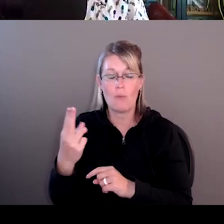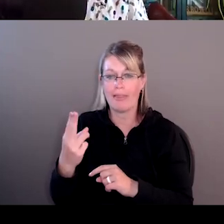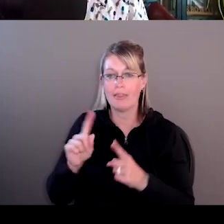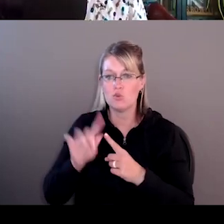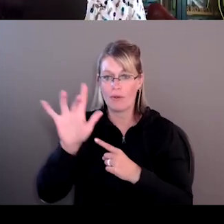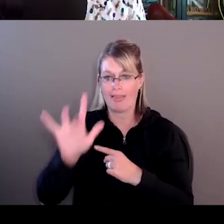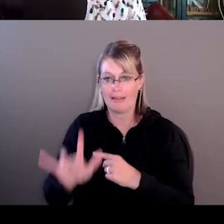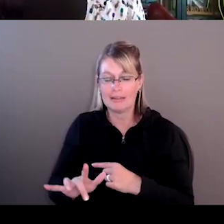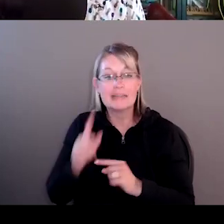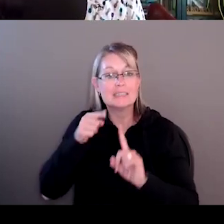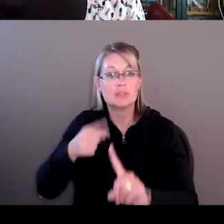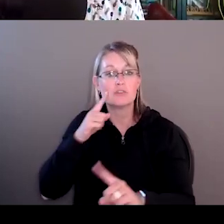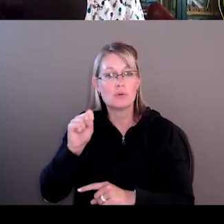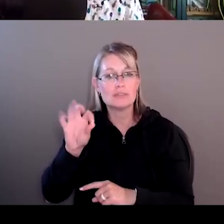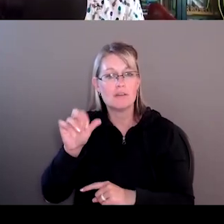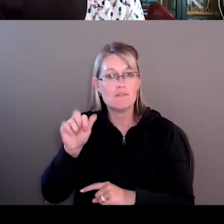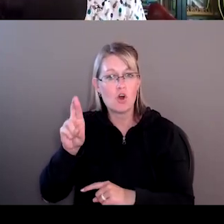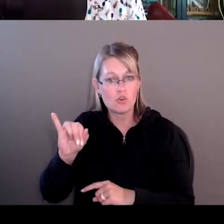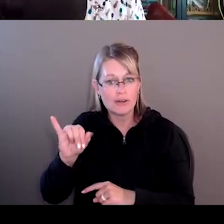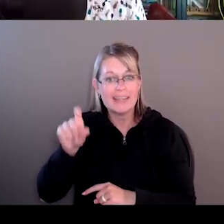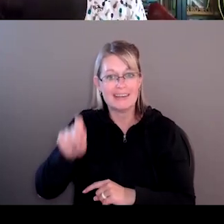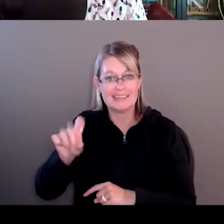Specifically, for Safari, it needs the width to work at all.